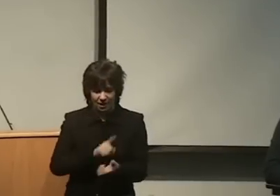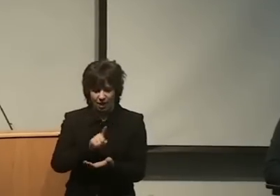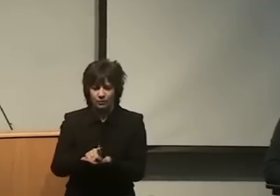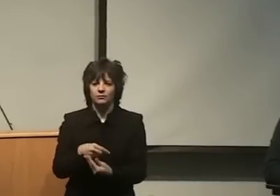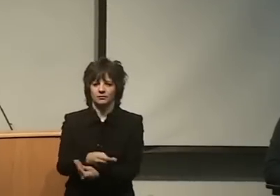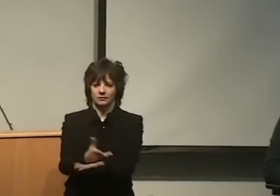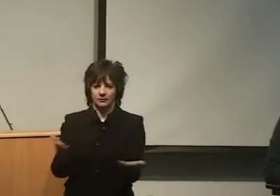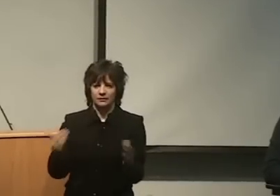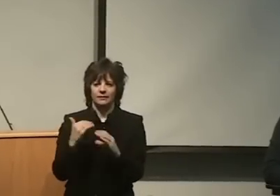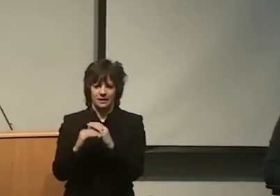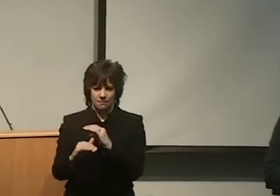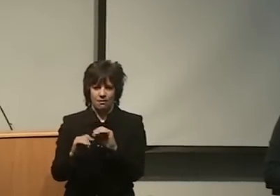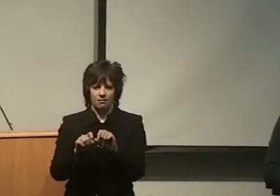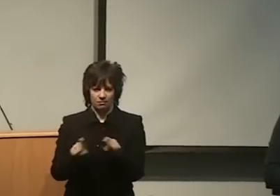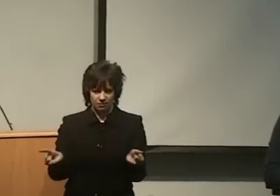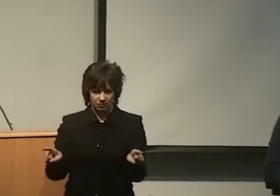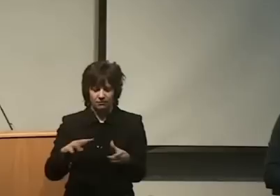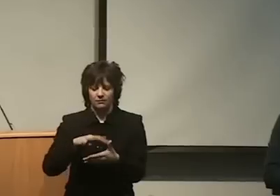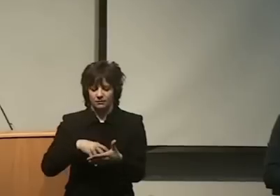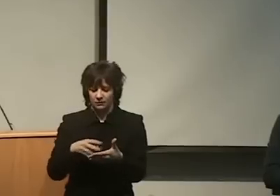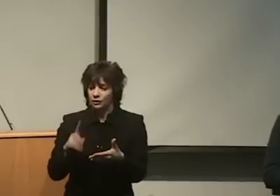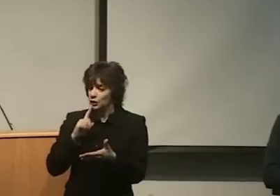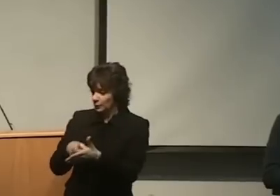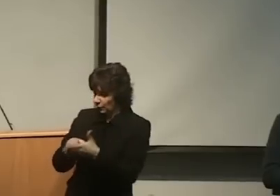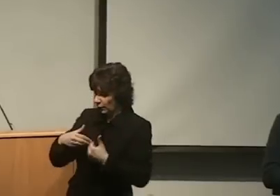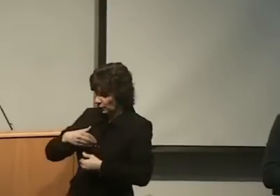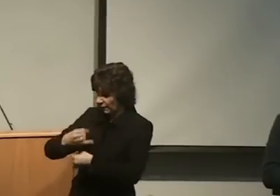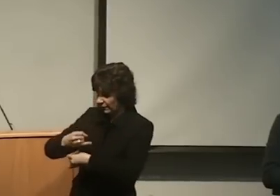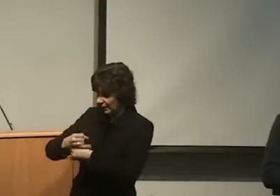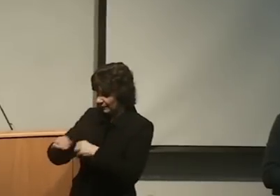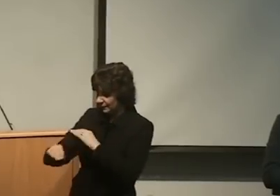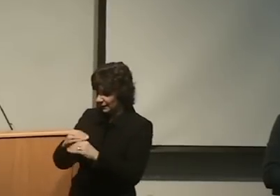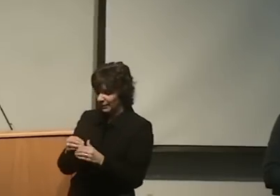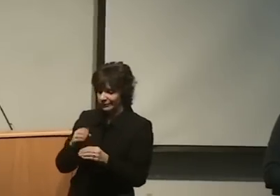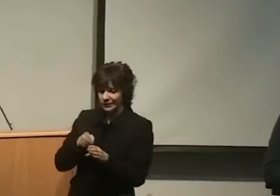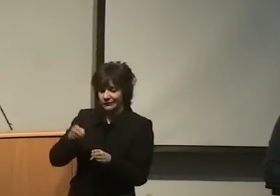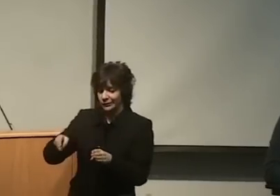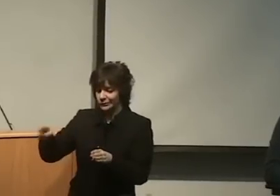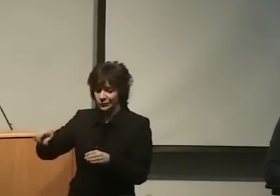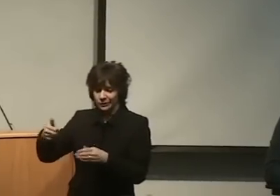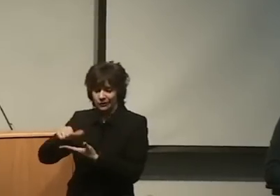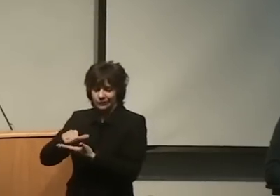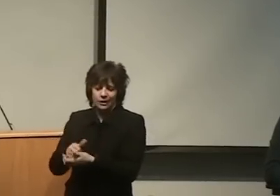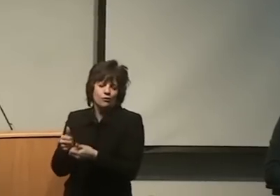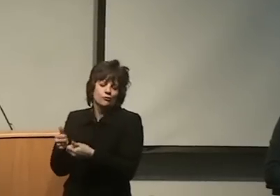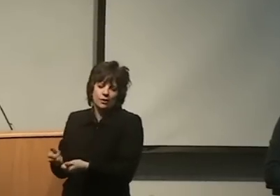in your campus email that you were required to have. If you forward it great, fine. Oh, and there's an exam on the syllabus.